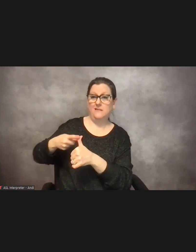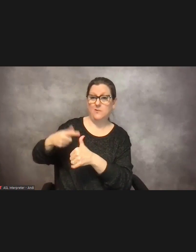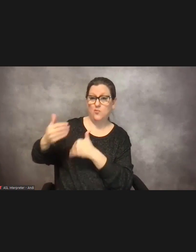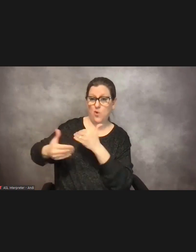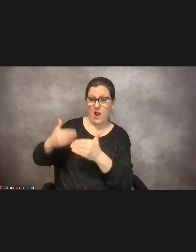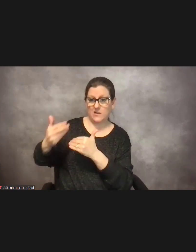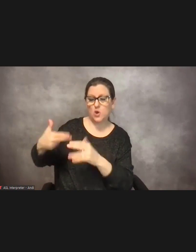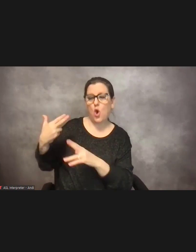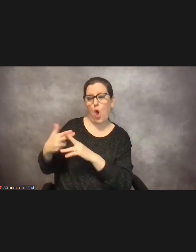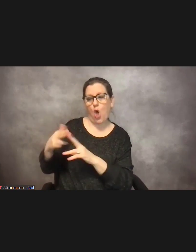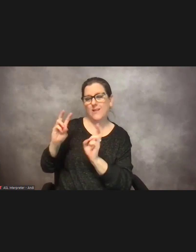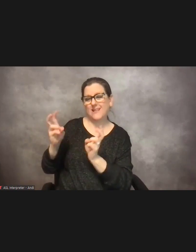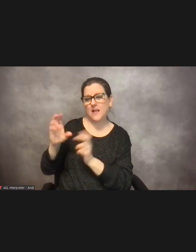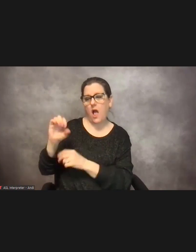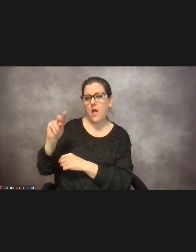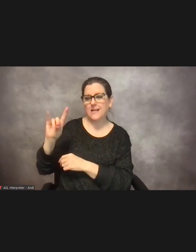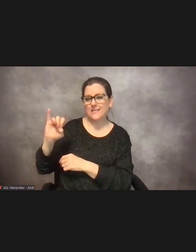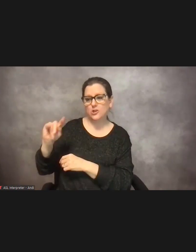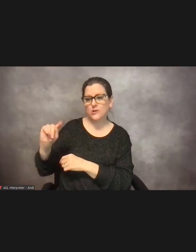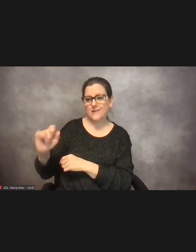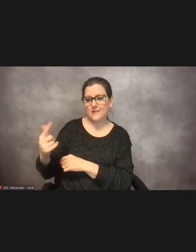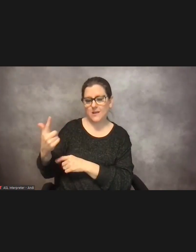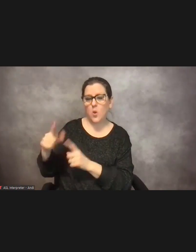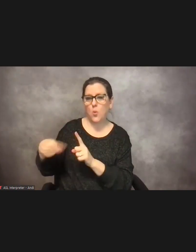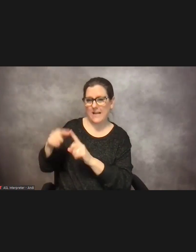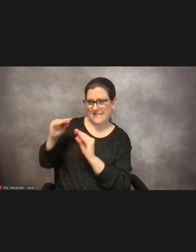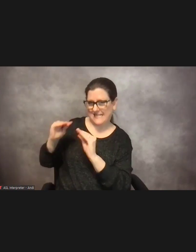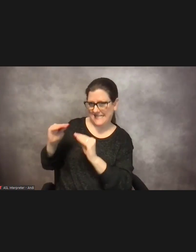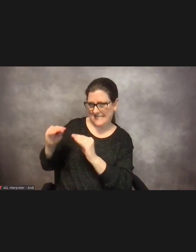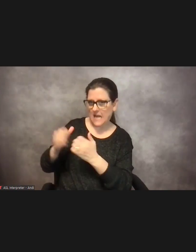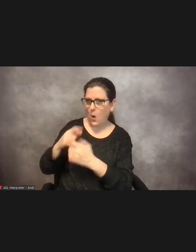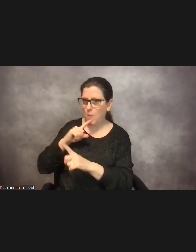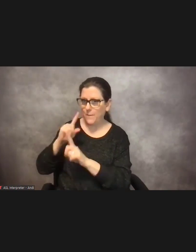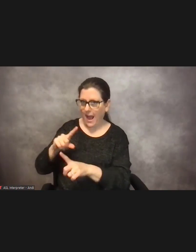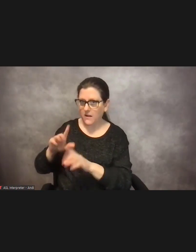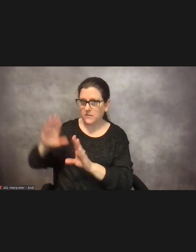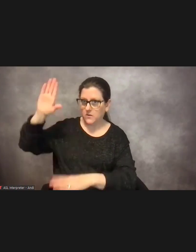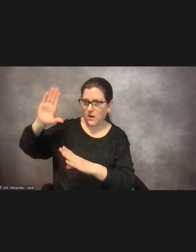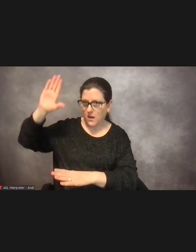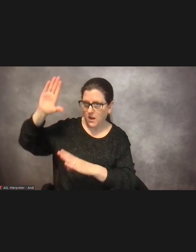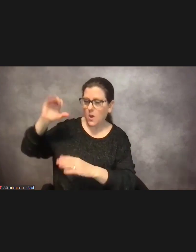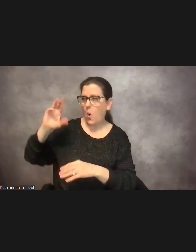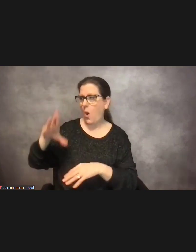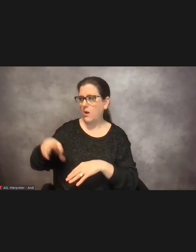that we refer to as conditioning, or teach teaching the children and,